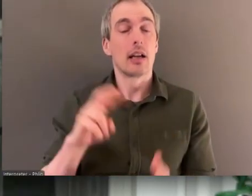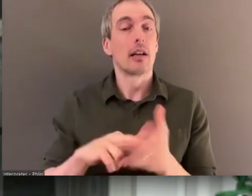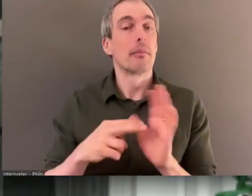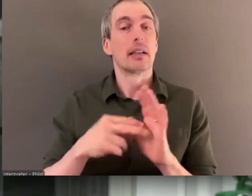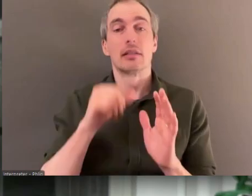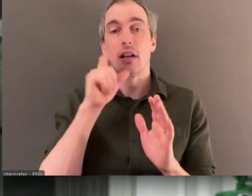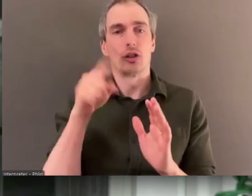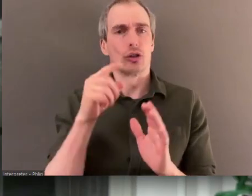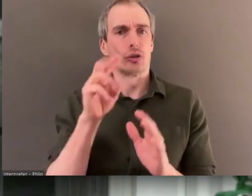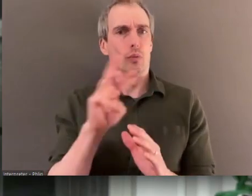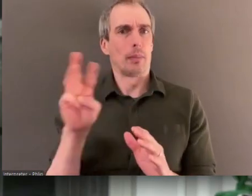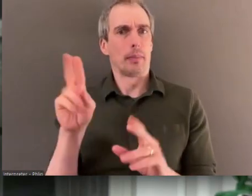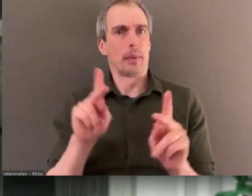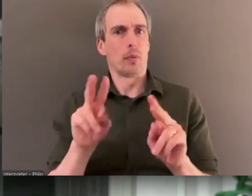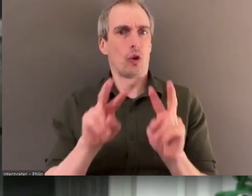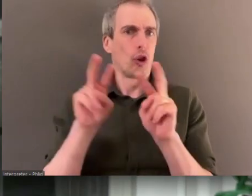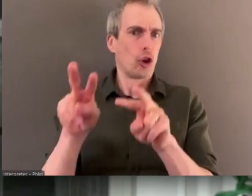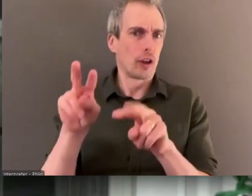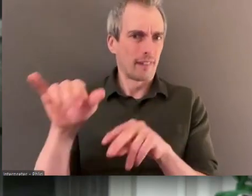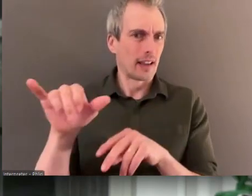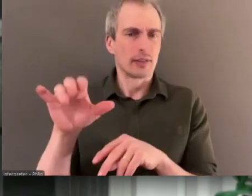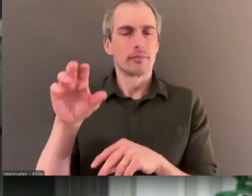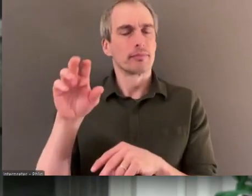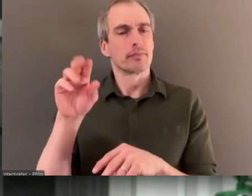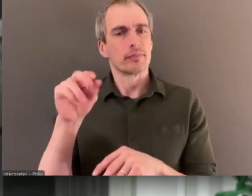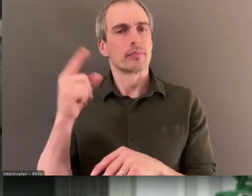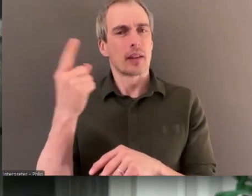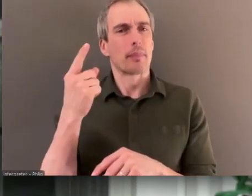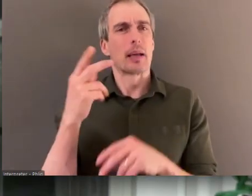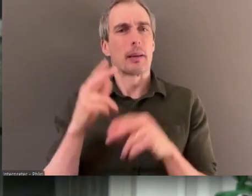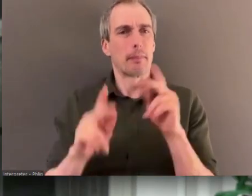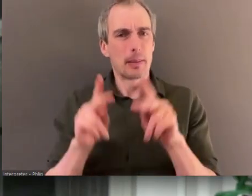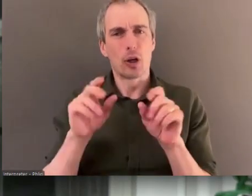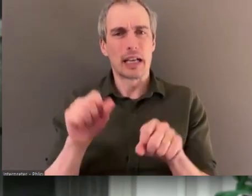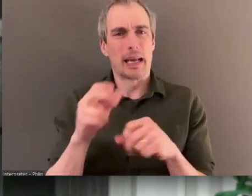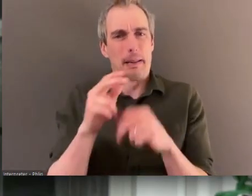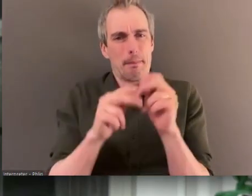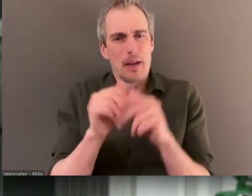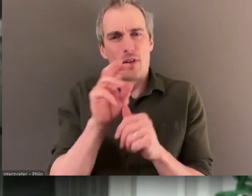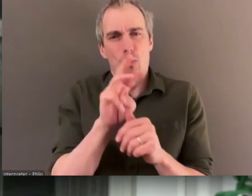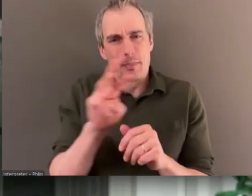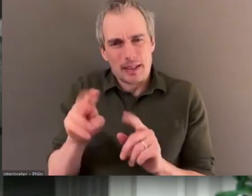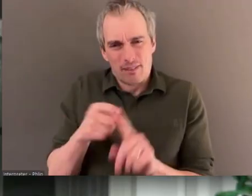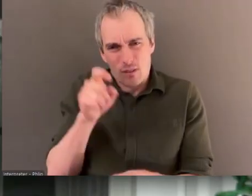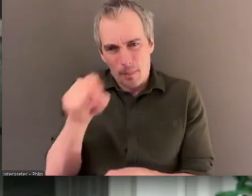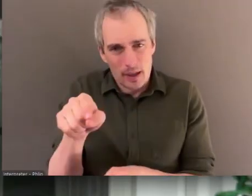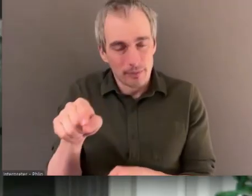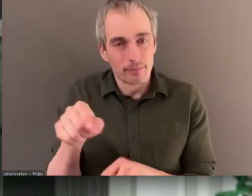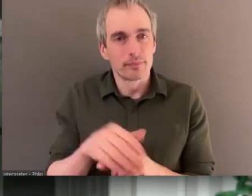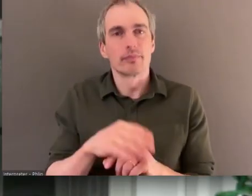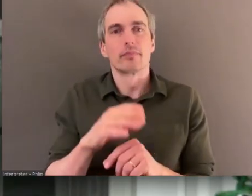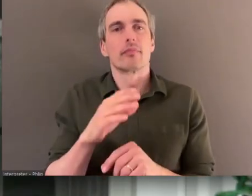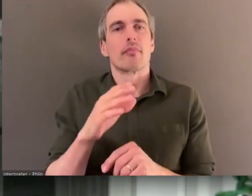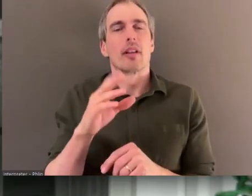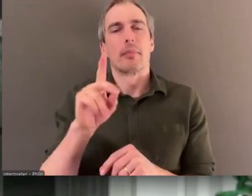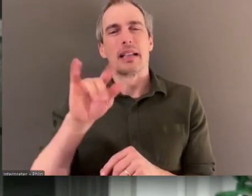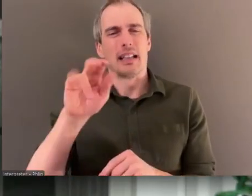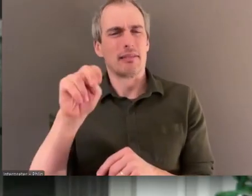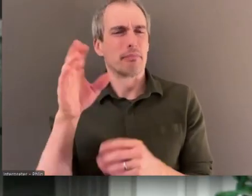that people can build websites from. But Dylan, I'll let you talk about the actual demo website that you have.